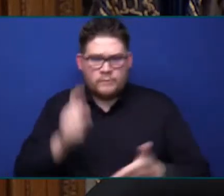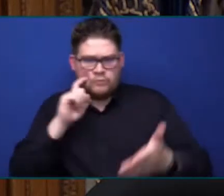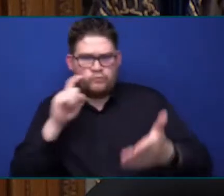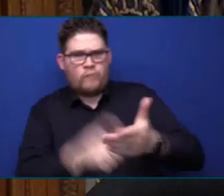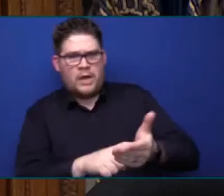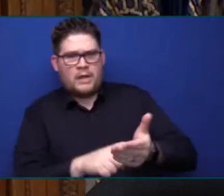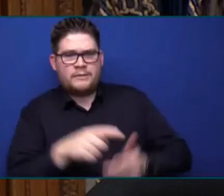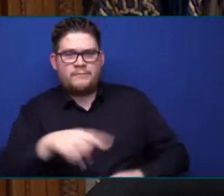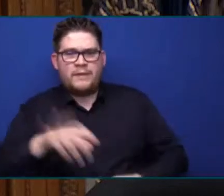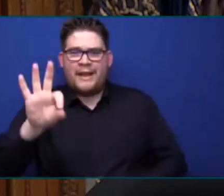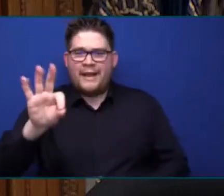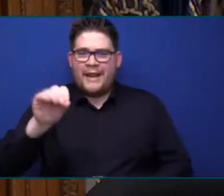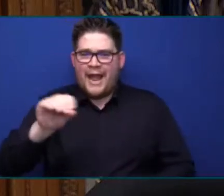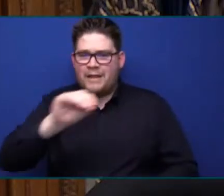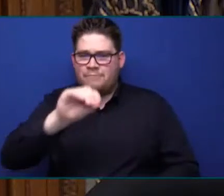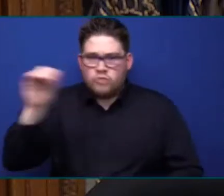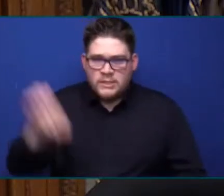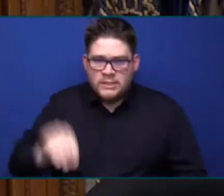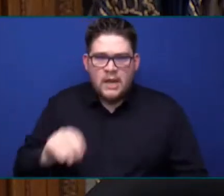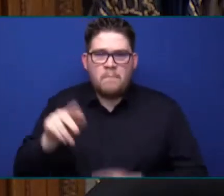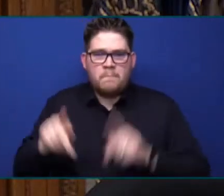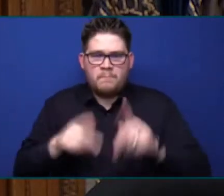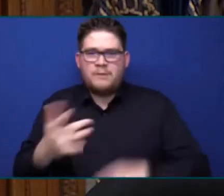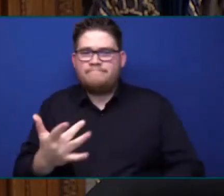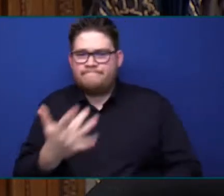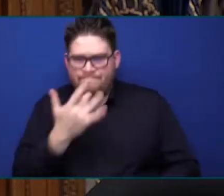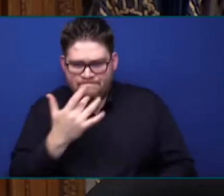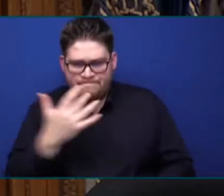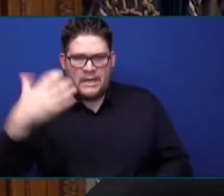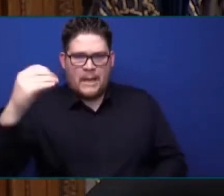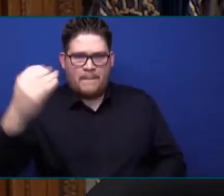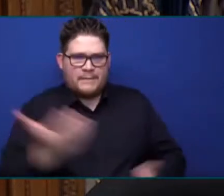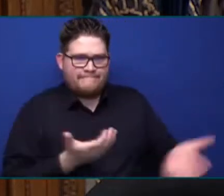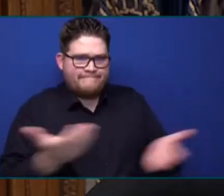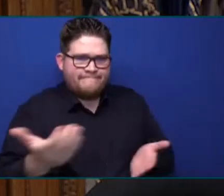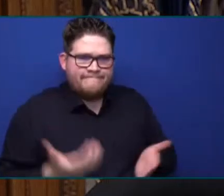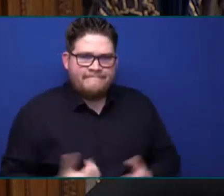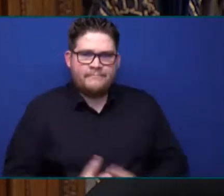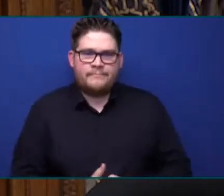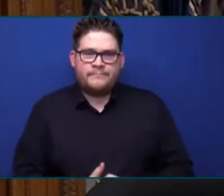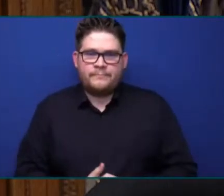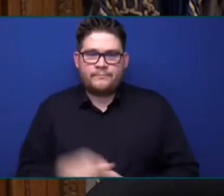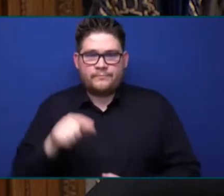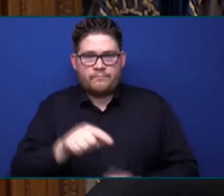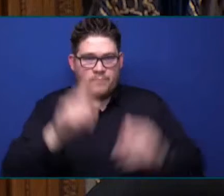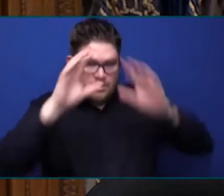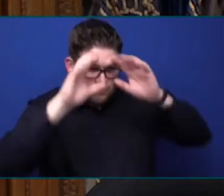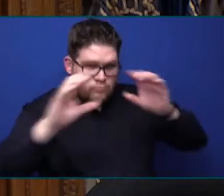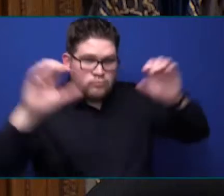The Presidents Group currently has 25 members, ranging from local small businesses like Tacofino